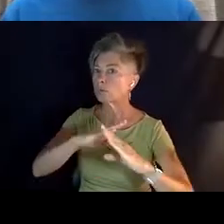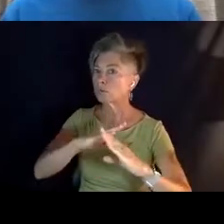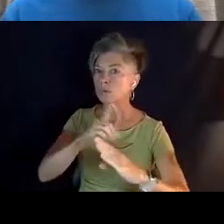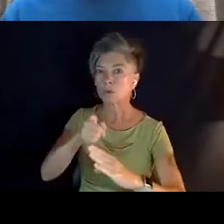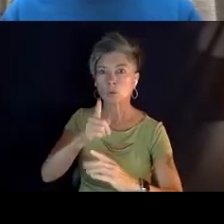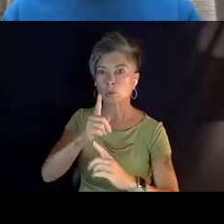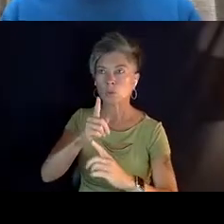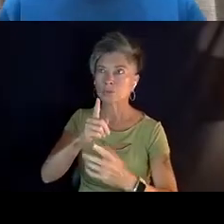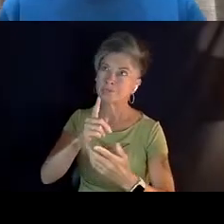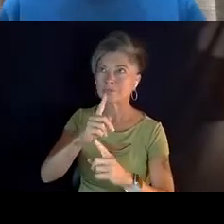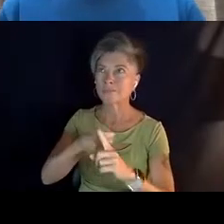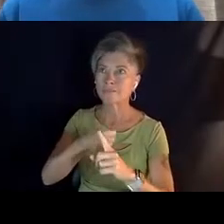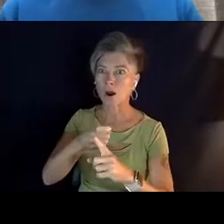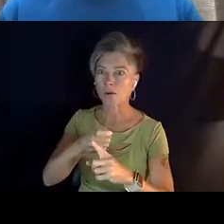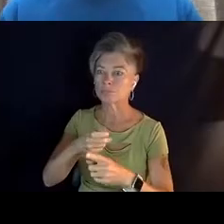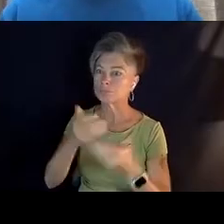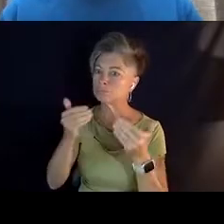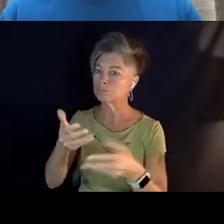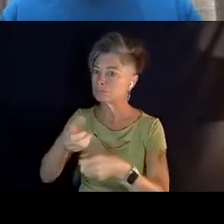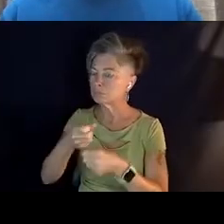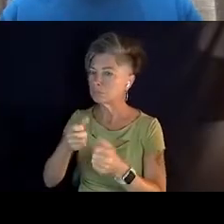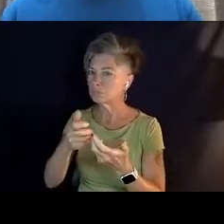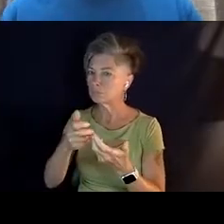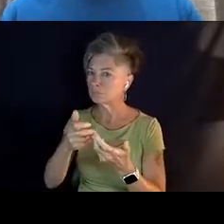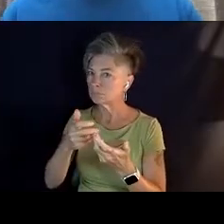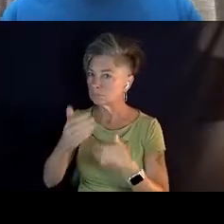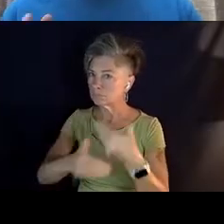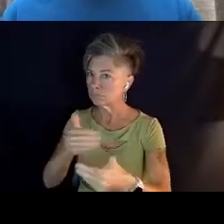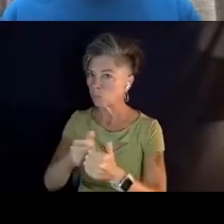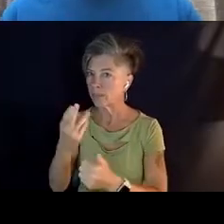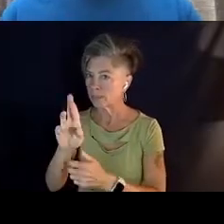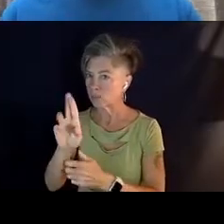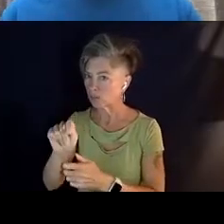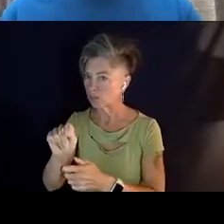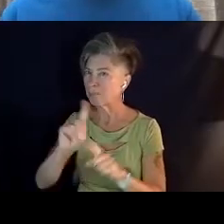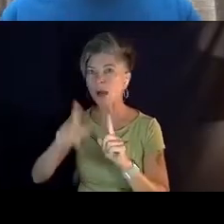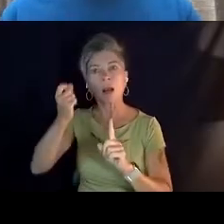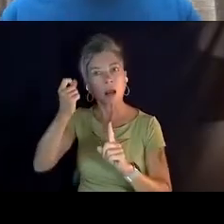It's just important information 'cause at the end of the day, we wanna make sure that you've got all the information